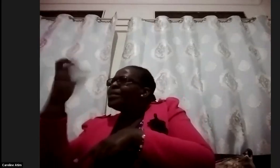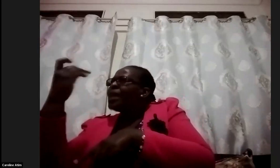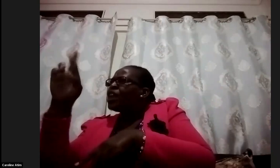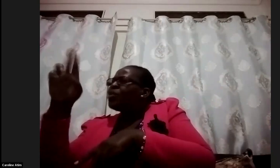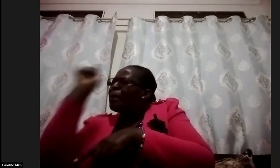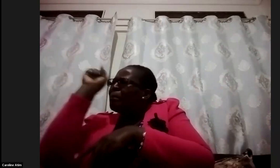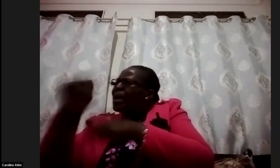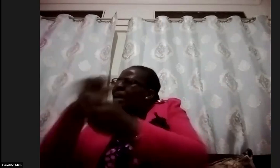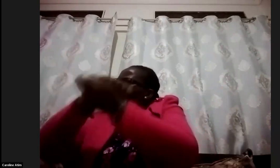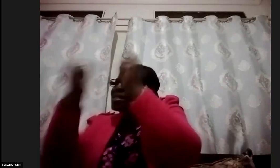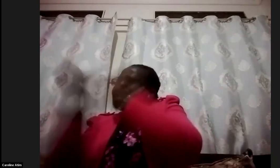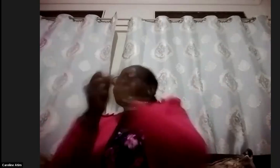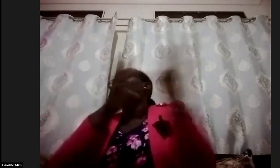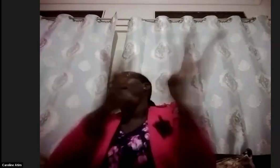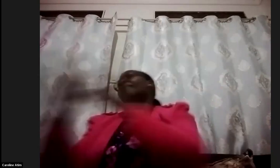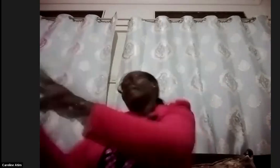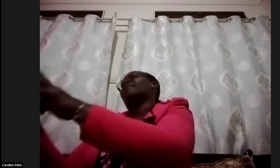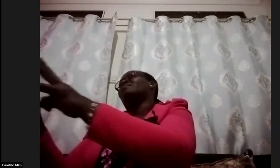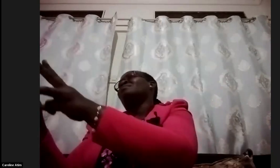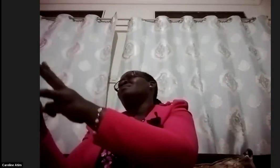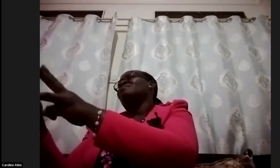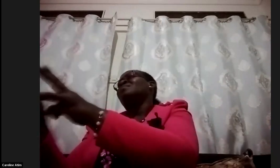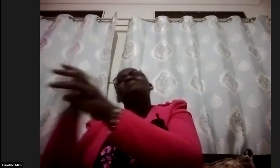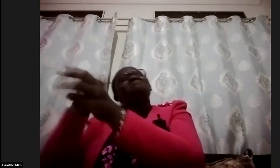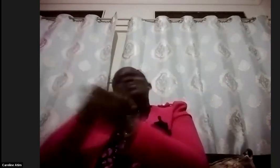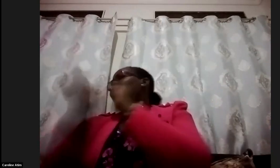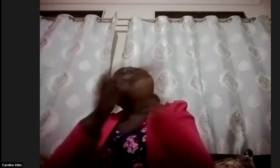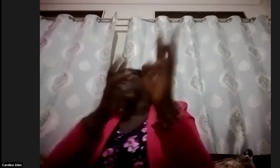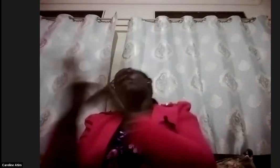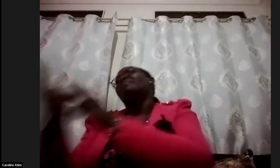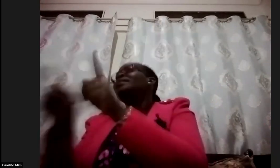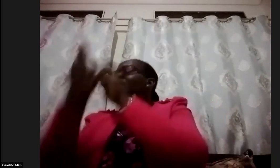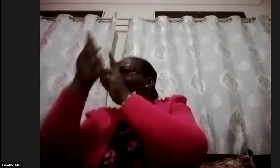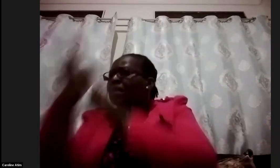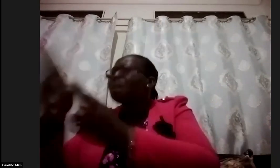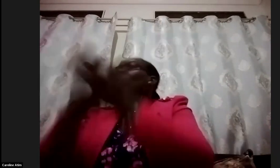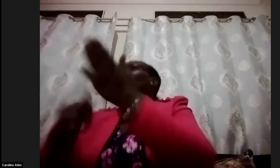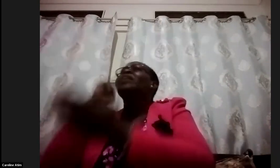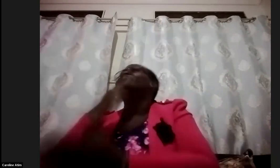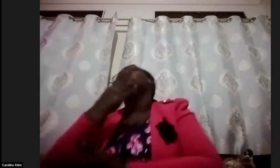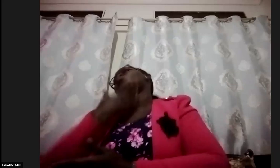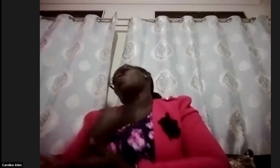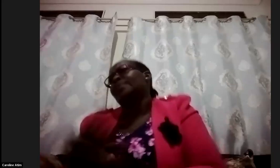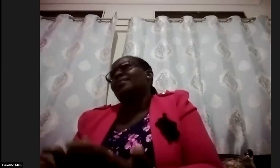U.N. needs to really look into this and see how they continue this system with respect to the